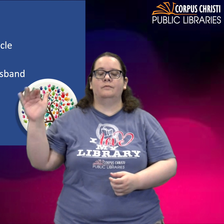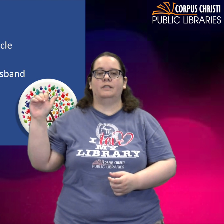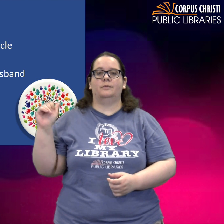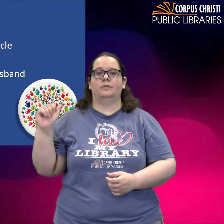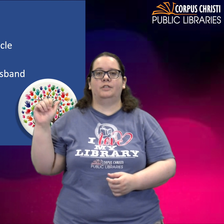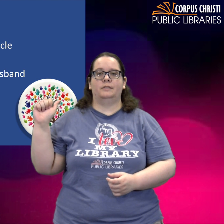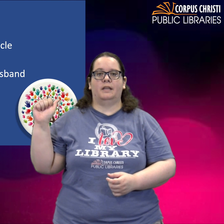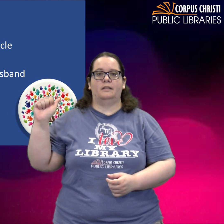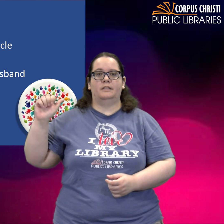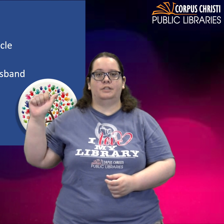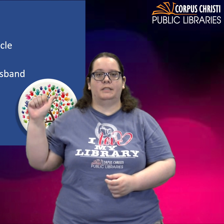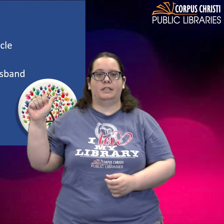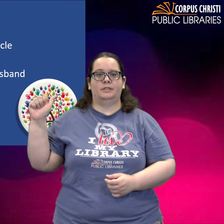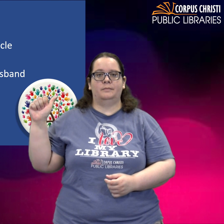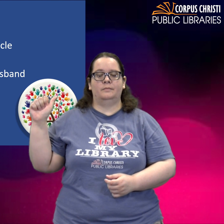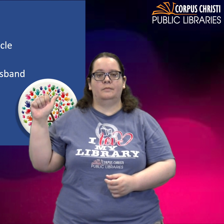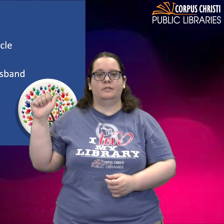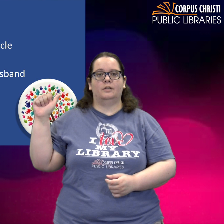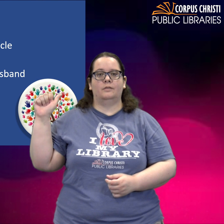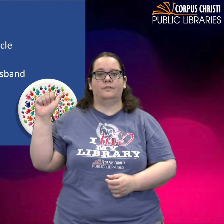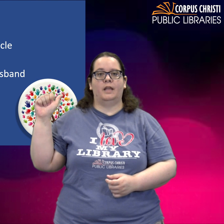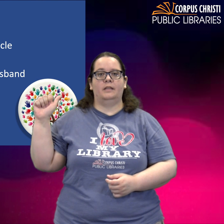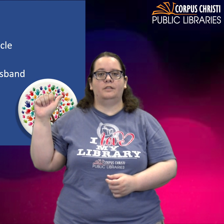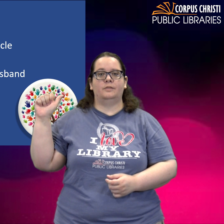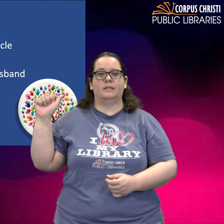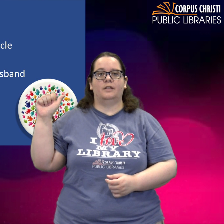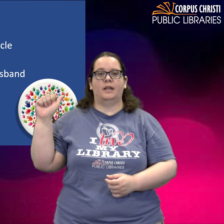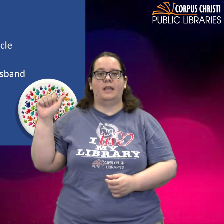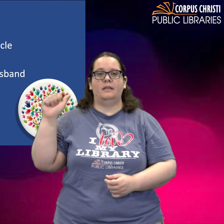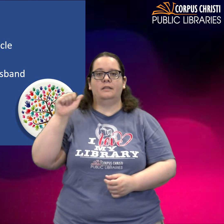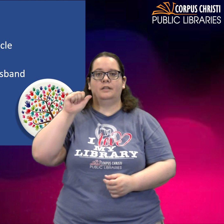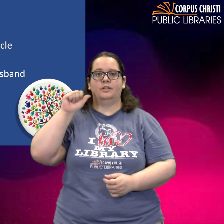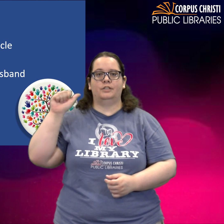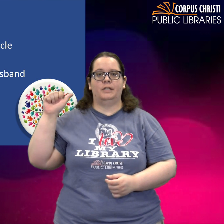for this we're going to use that initialization. So for aunt, use the letter A near your chin